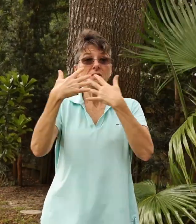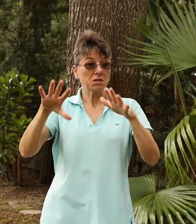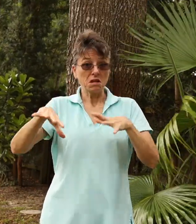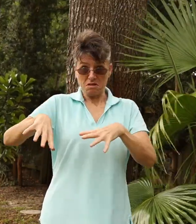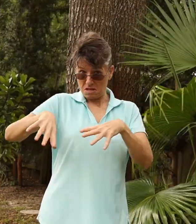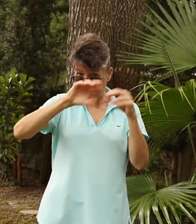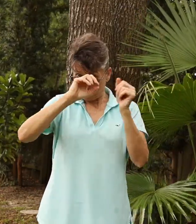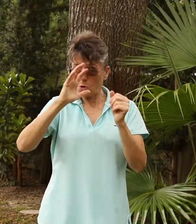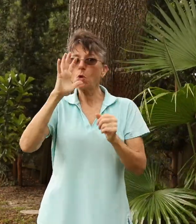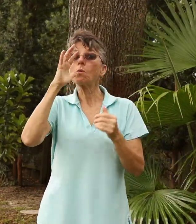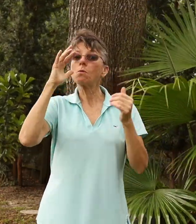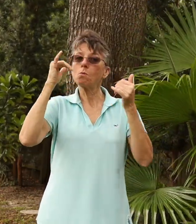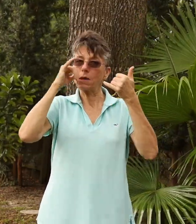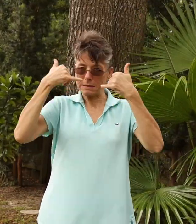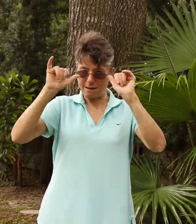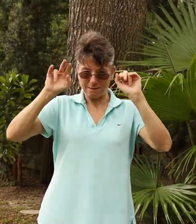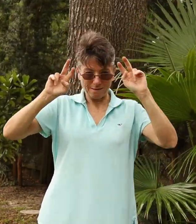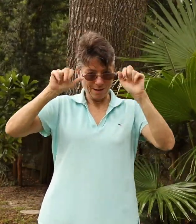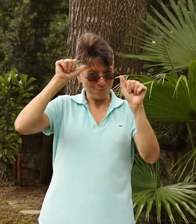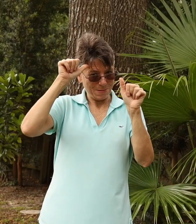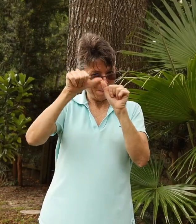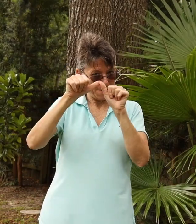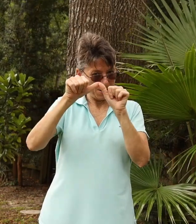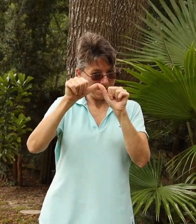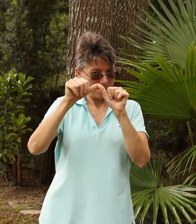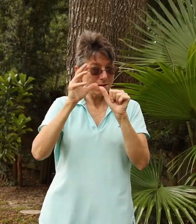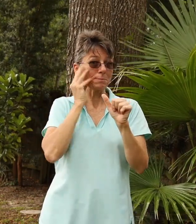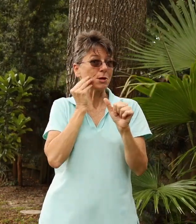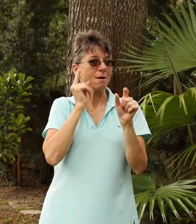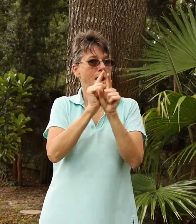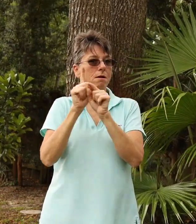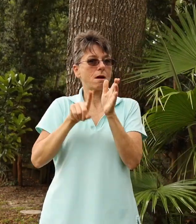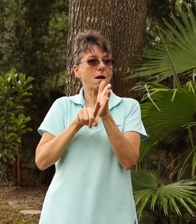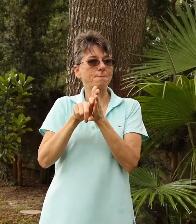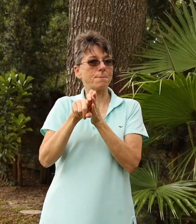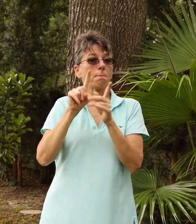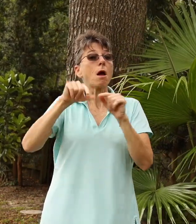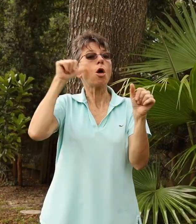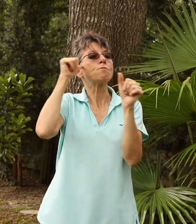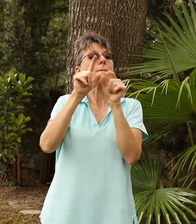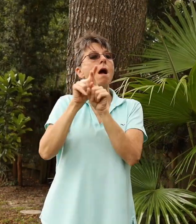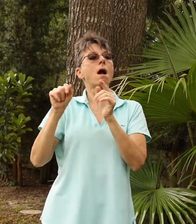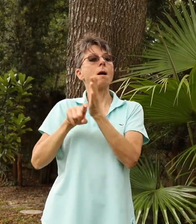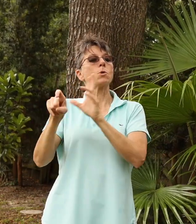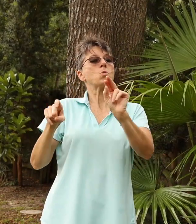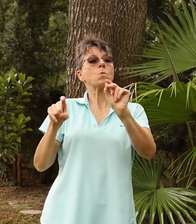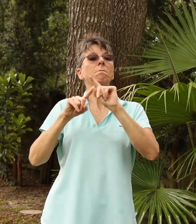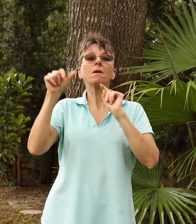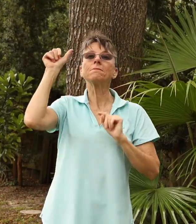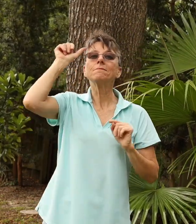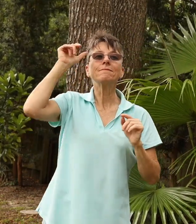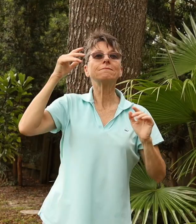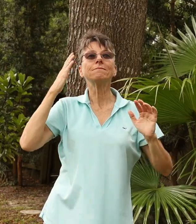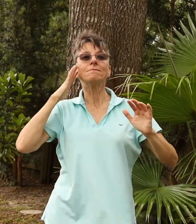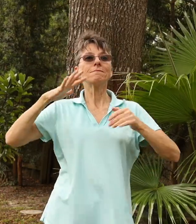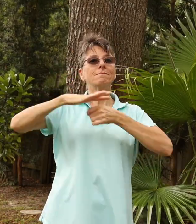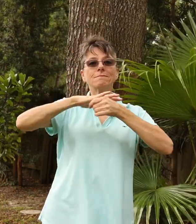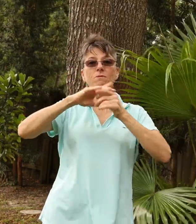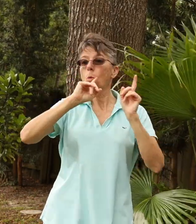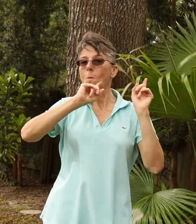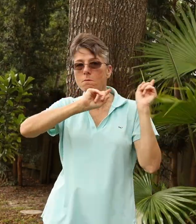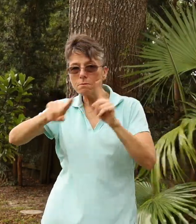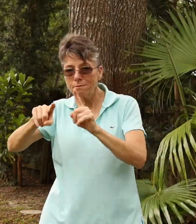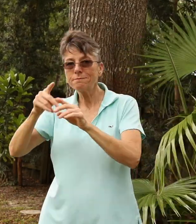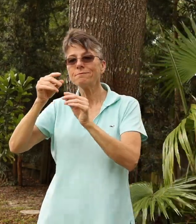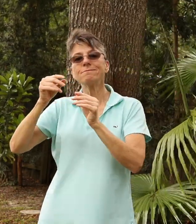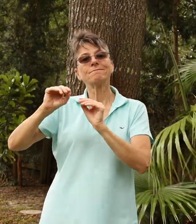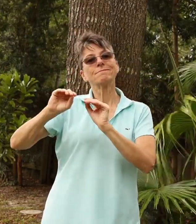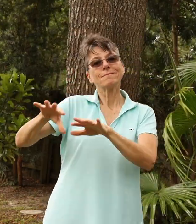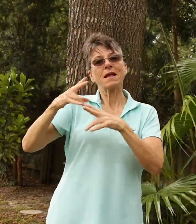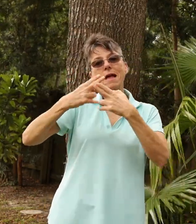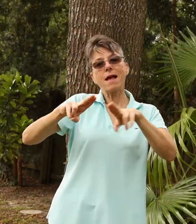When it becomes a butterfly, it usually remembers experiences of the environment, but it does not really remember being a caterpillar and will often return to the same plant to lay eggs.